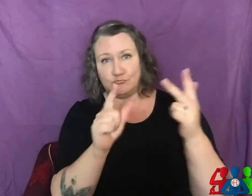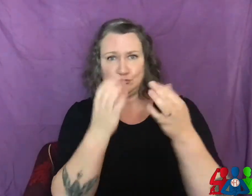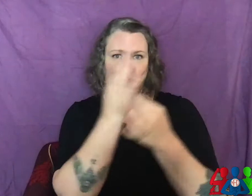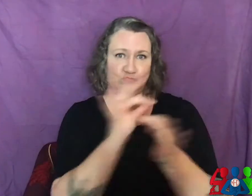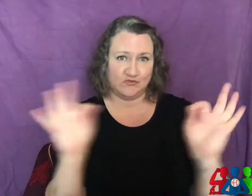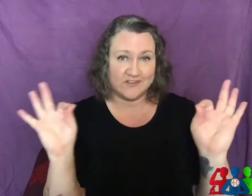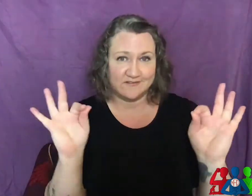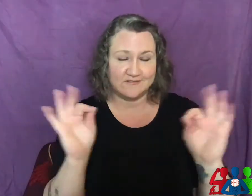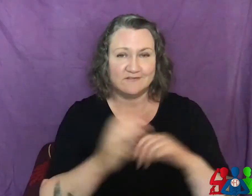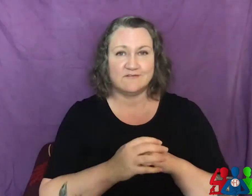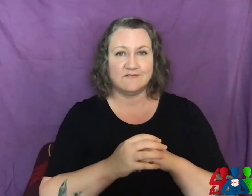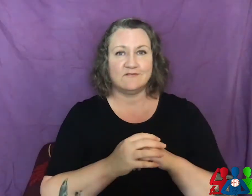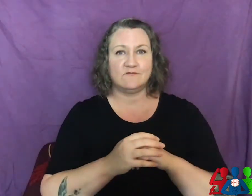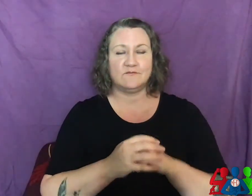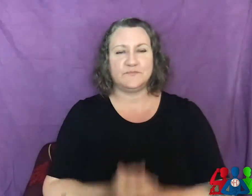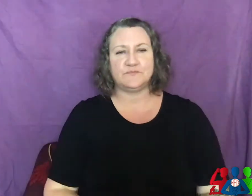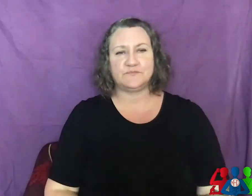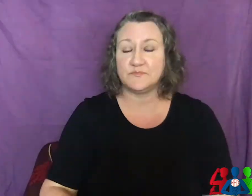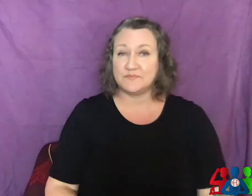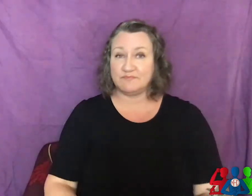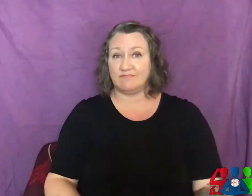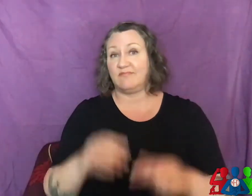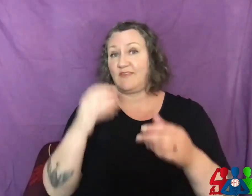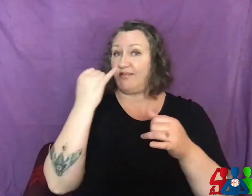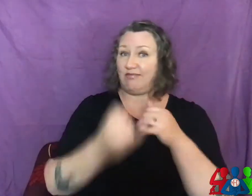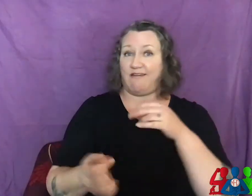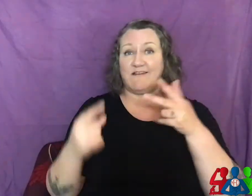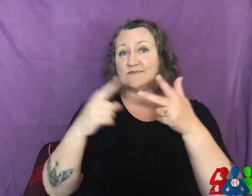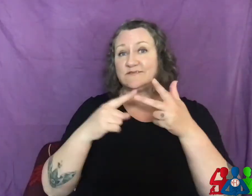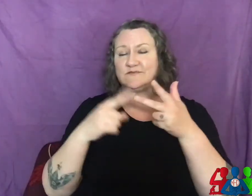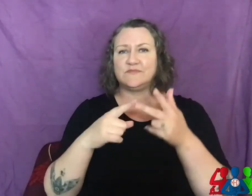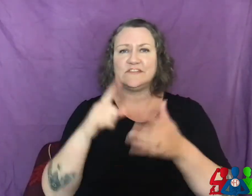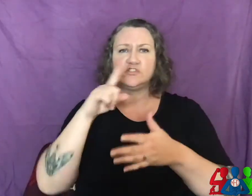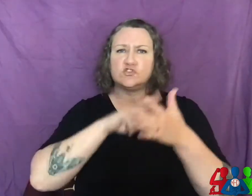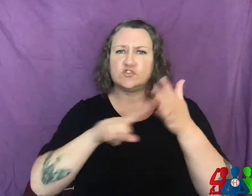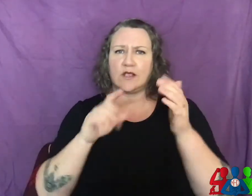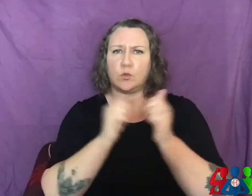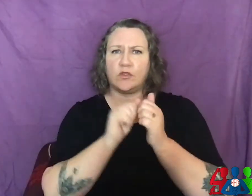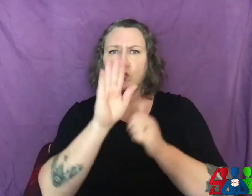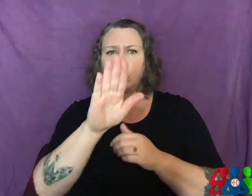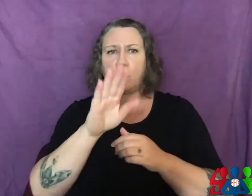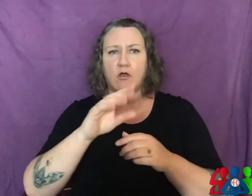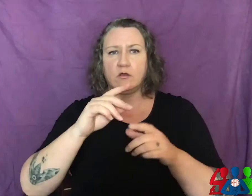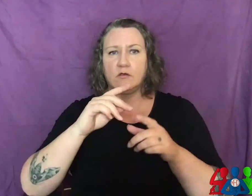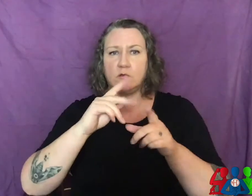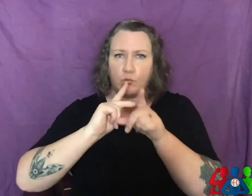and you can become certified if you're interested. All of these resources are free to you.